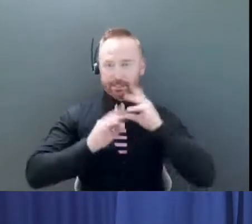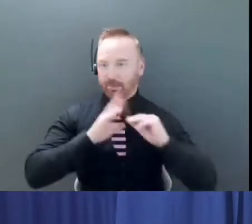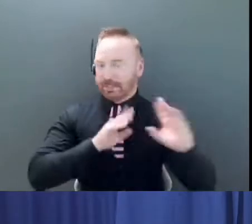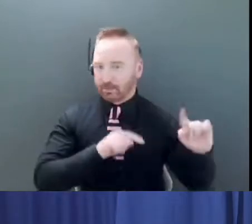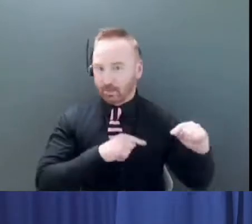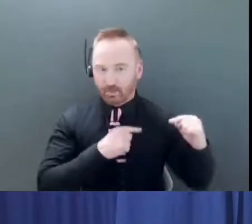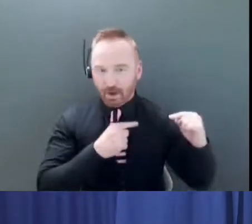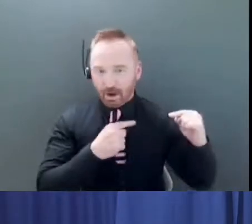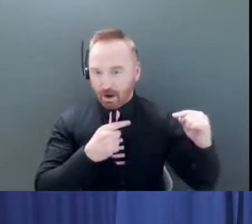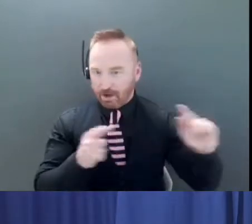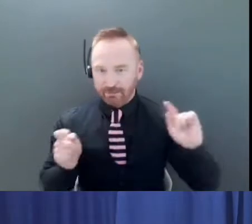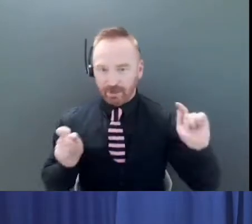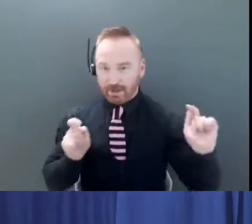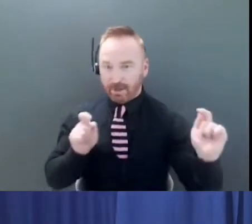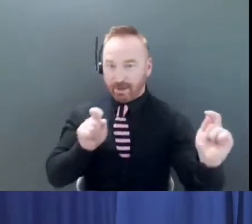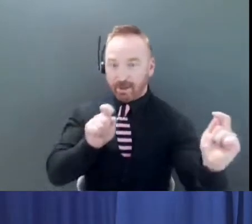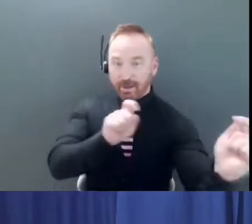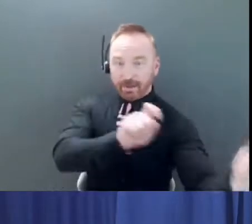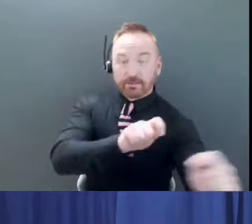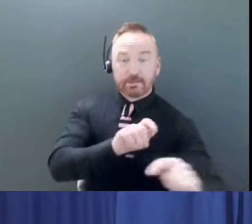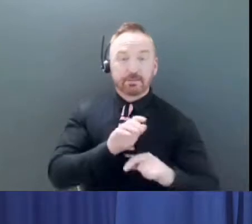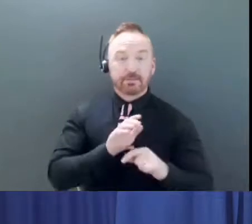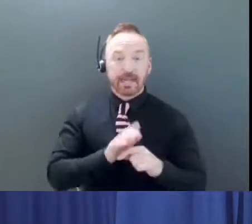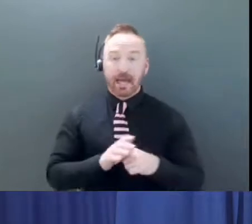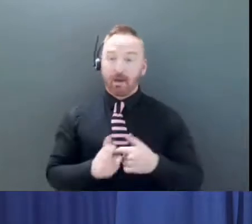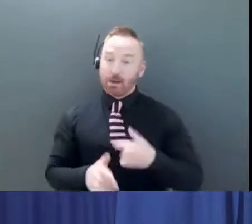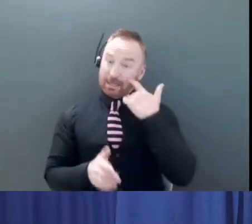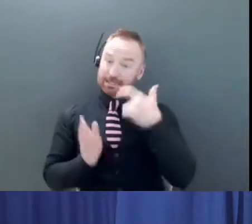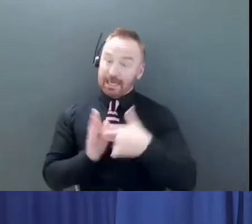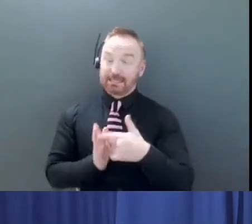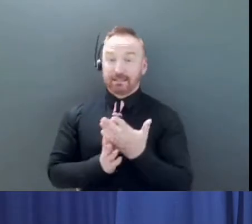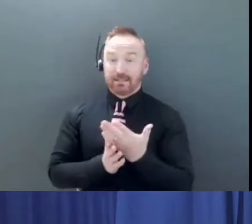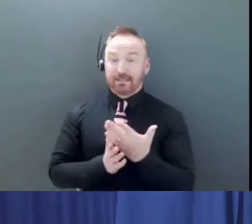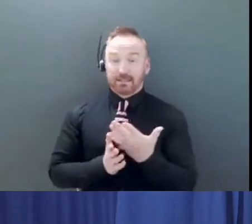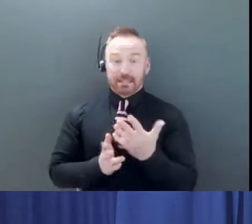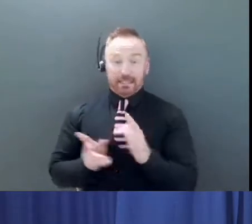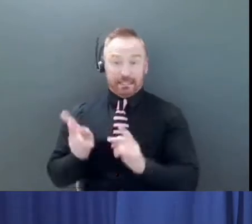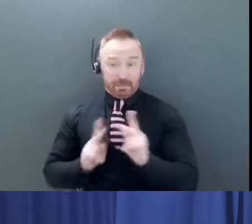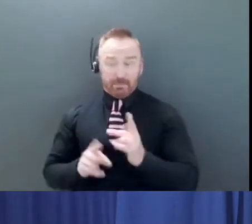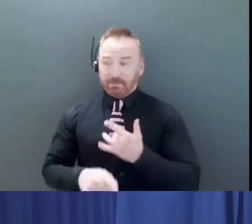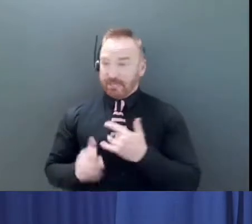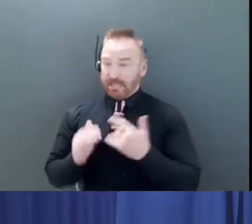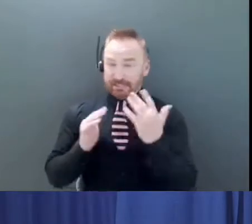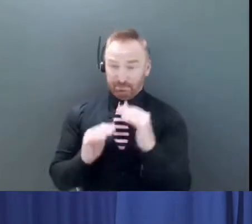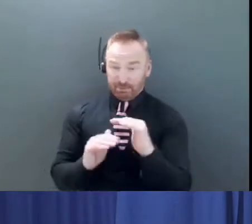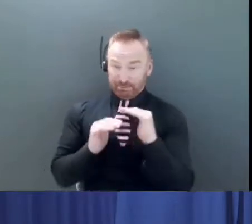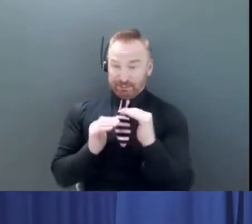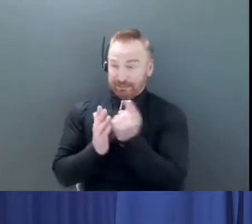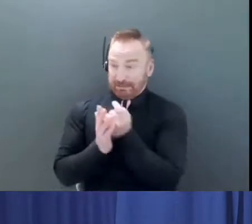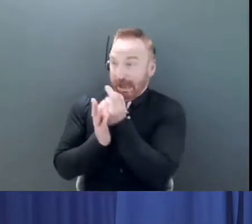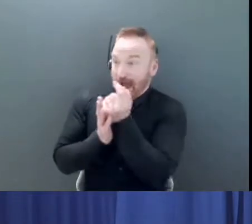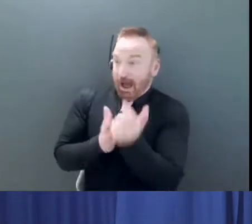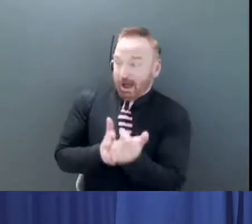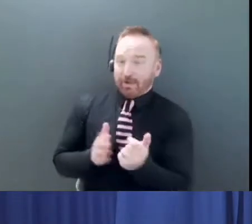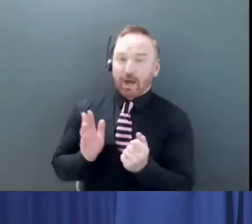these further removal of restrictions, others are looking at COVID's rising activity in some of the provinces and